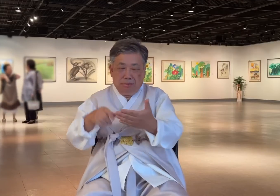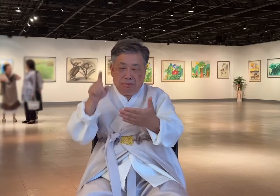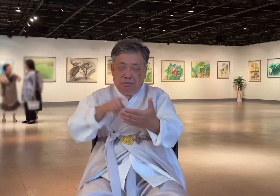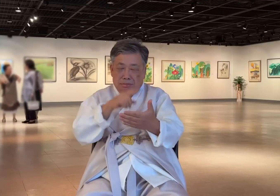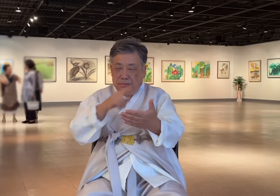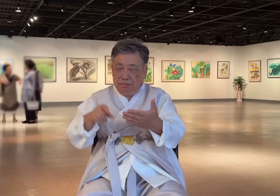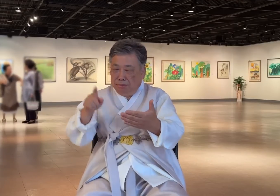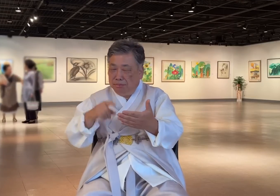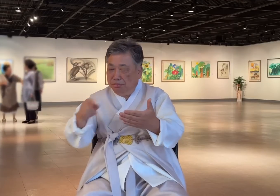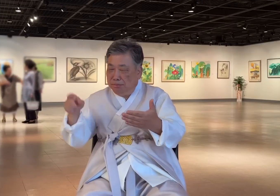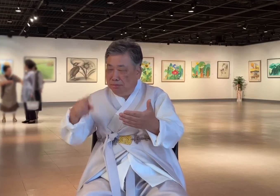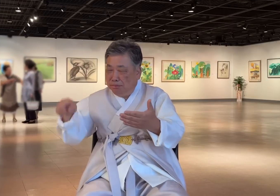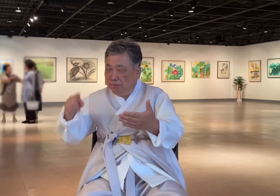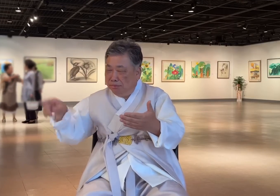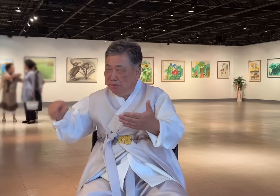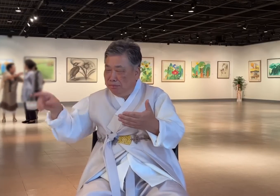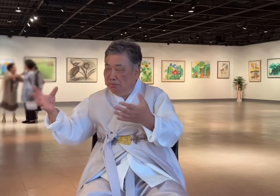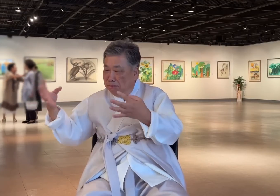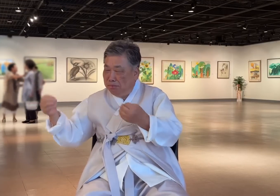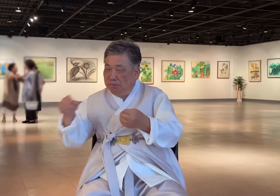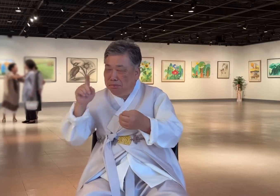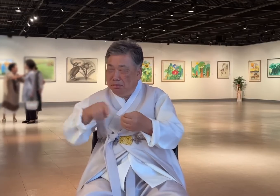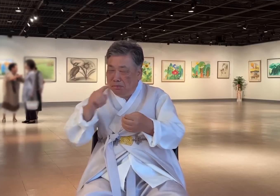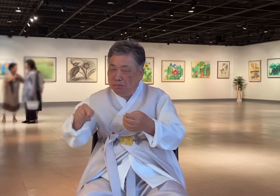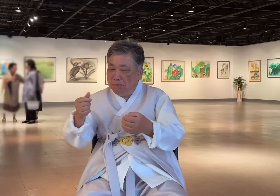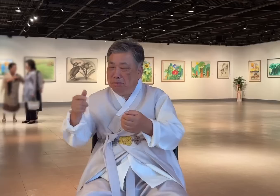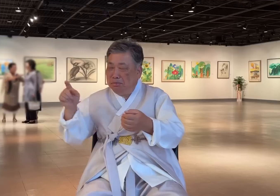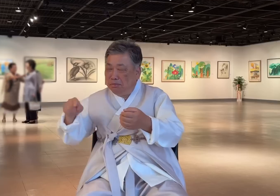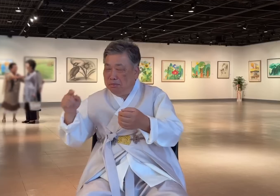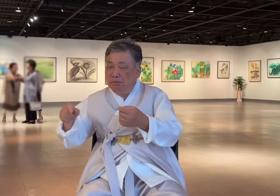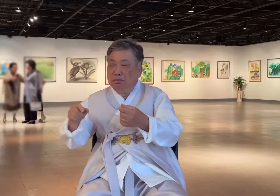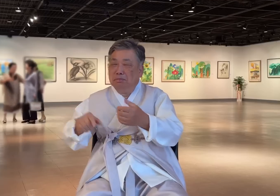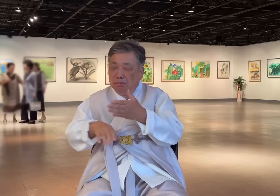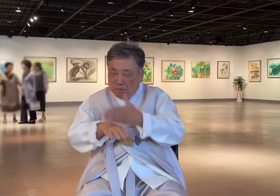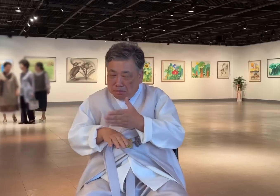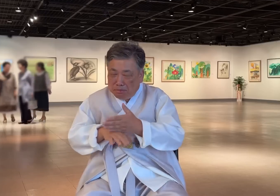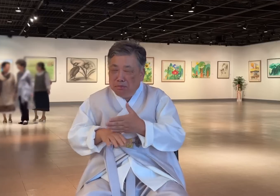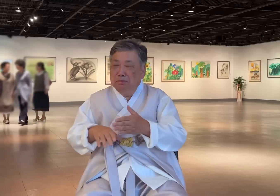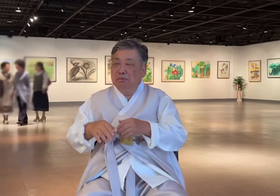The drawing was evaluated, and there were even Xs and O's.